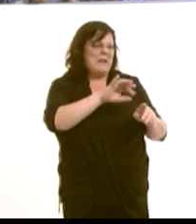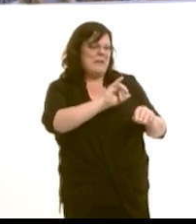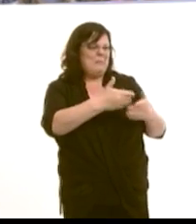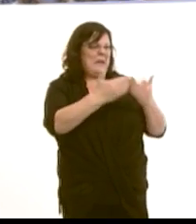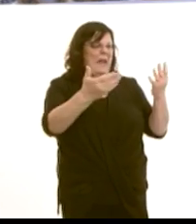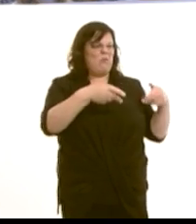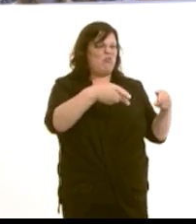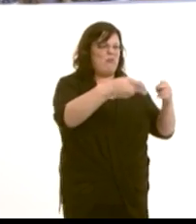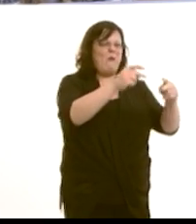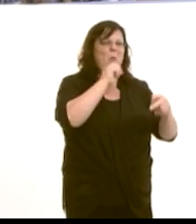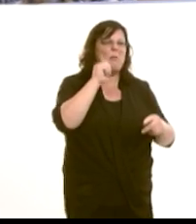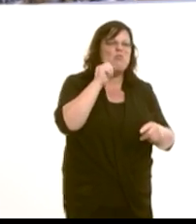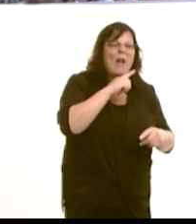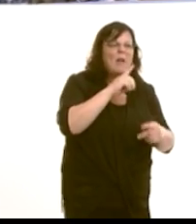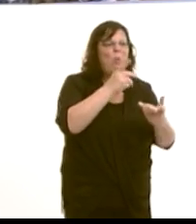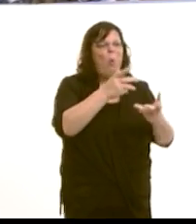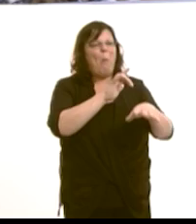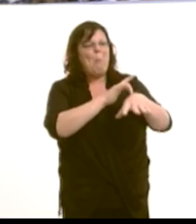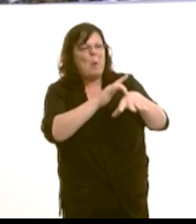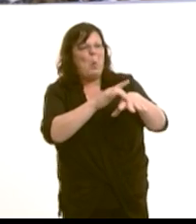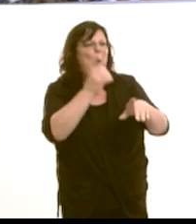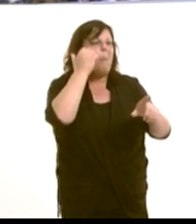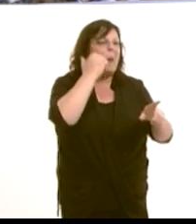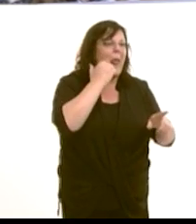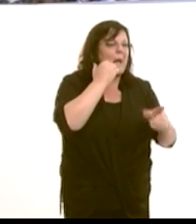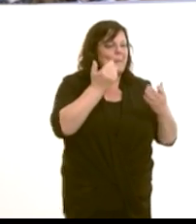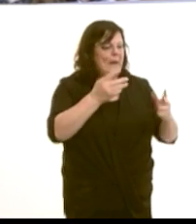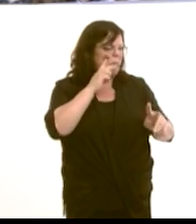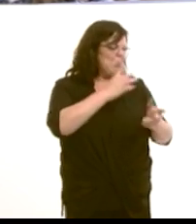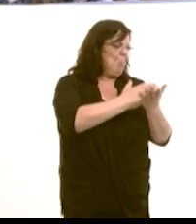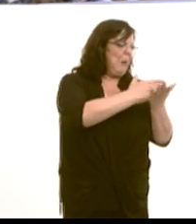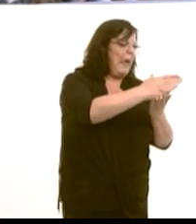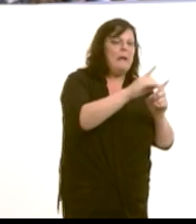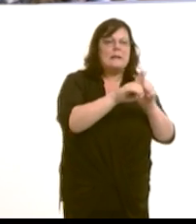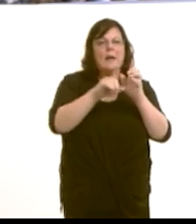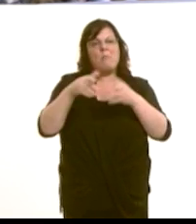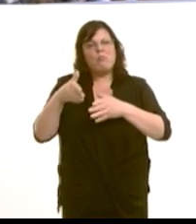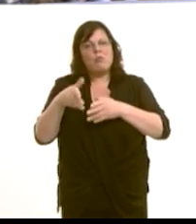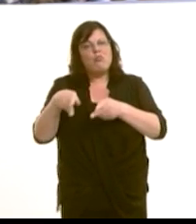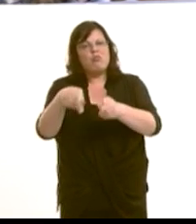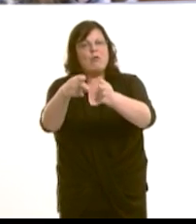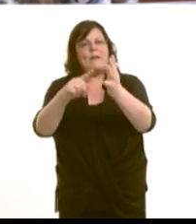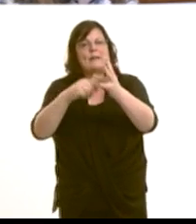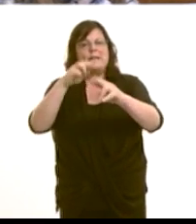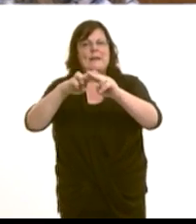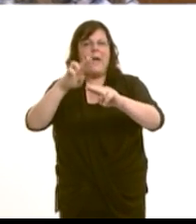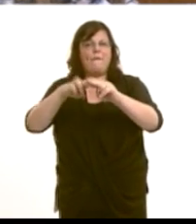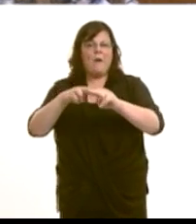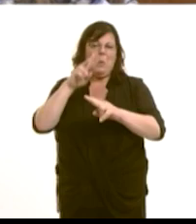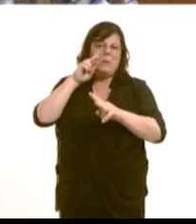It doesnít happen now; itís a river you can see the bottom of, now. The Taff, as we know, has a salmon run that goes up it, which would have been unthinkable